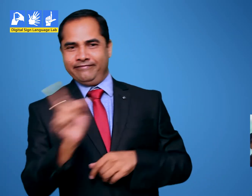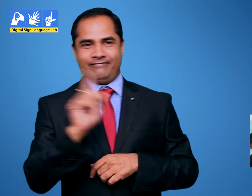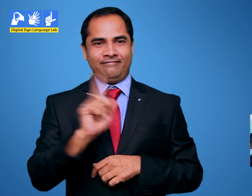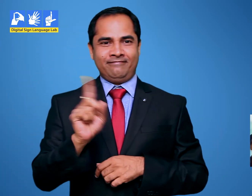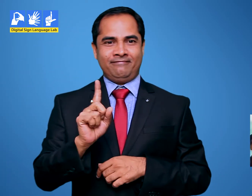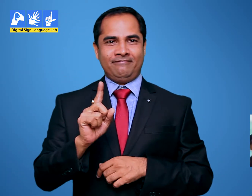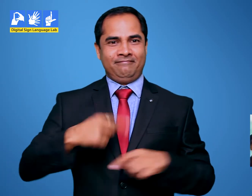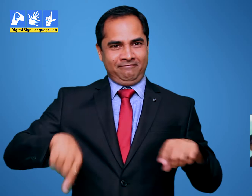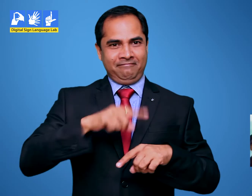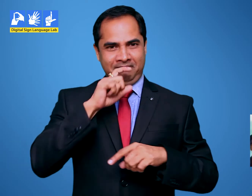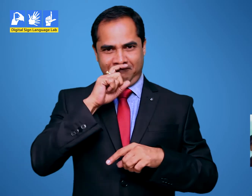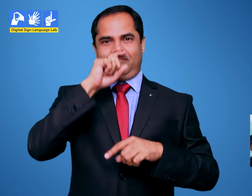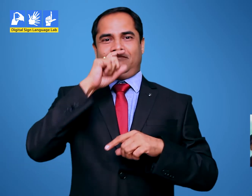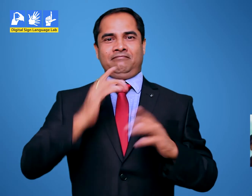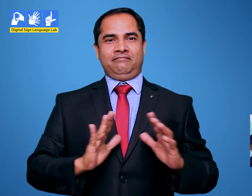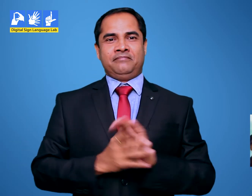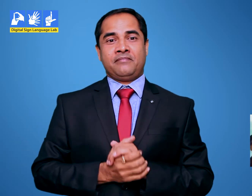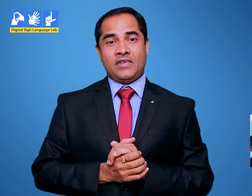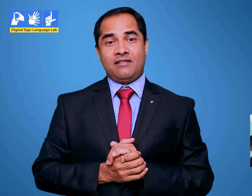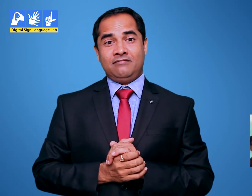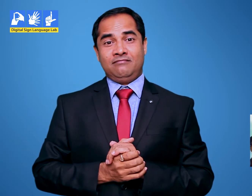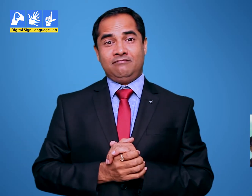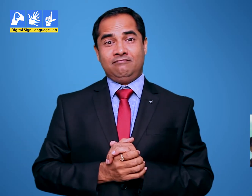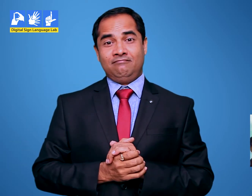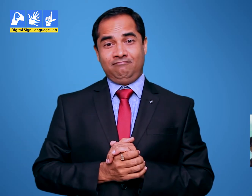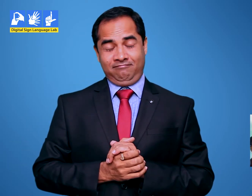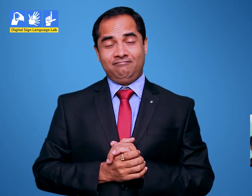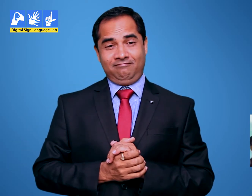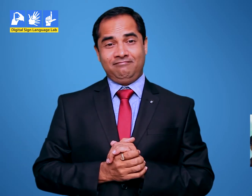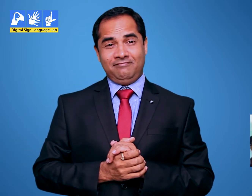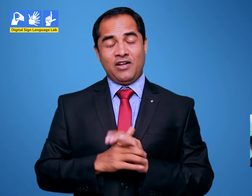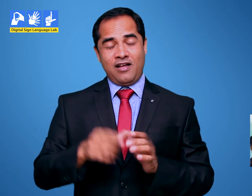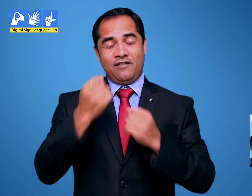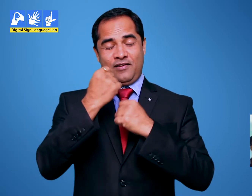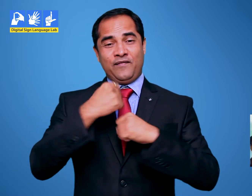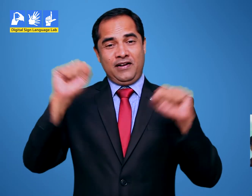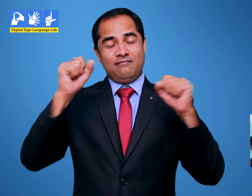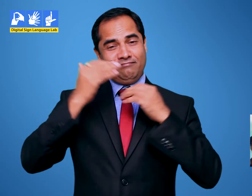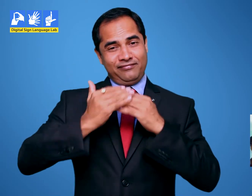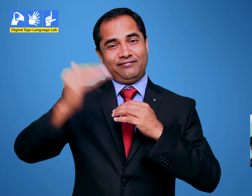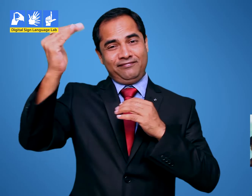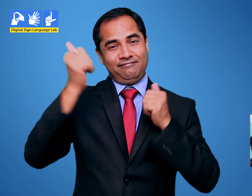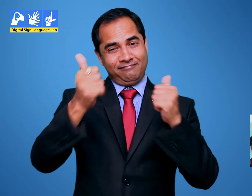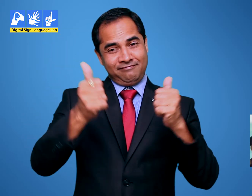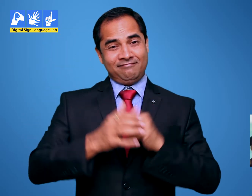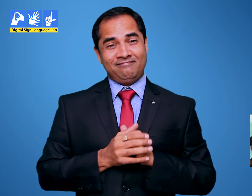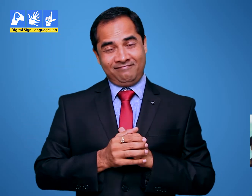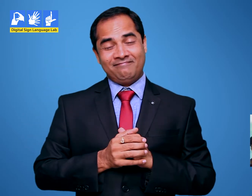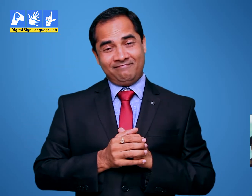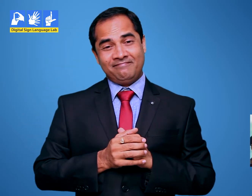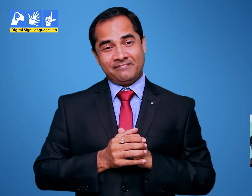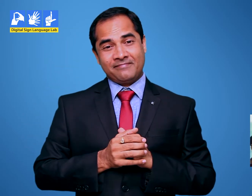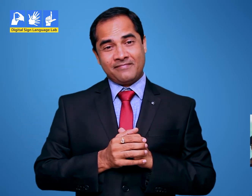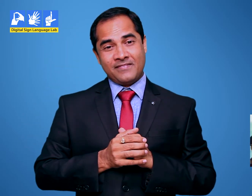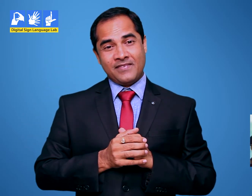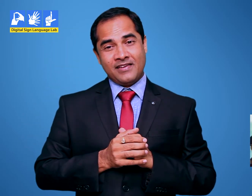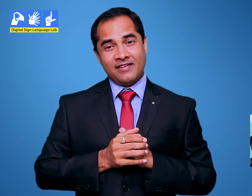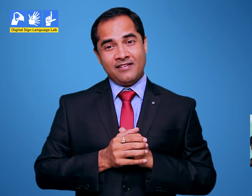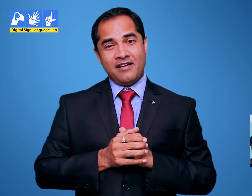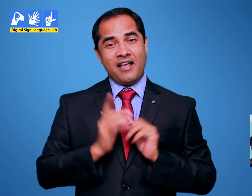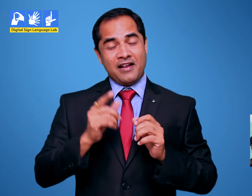a human achievement. Let freedom reign!